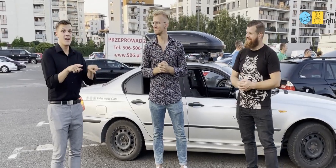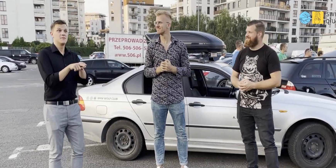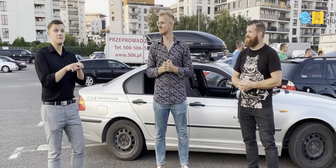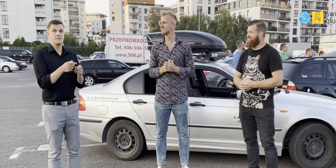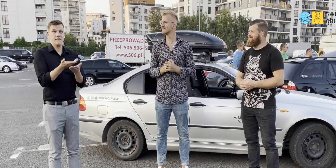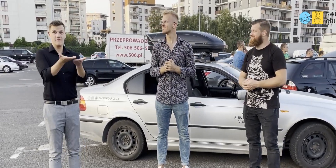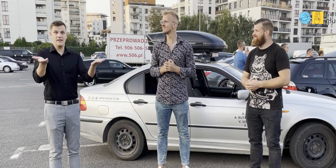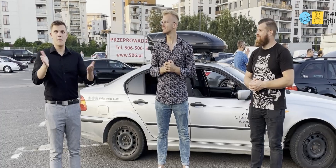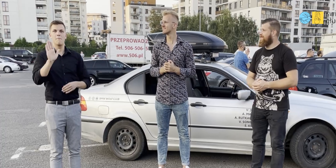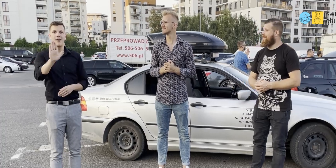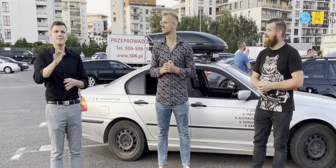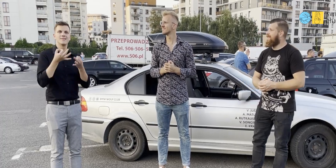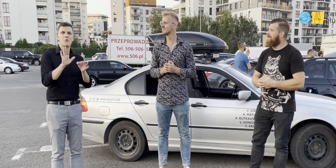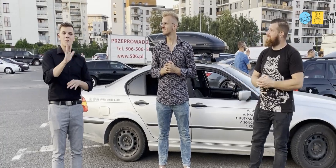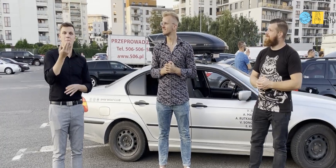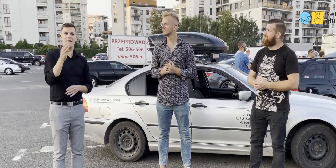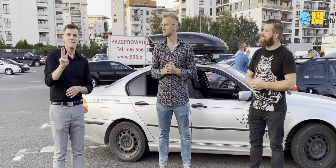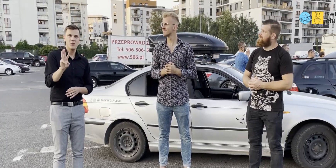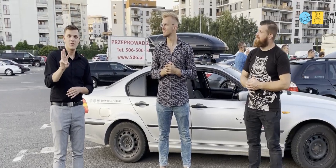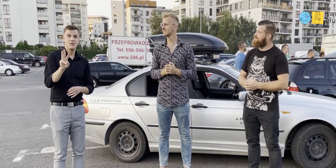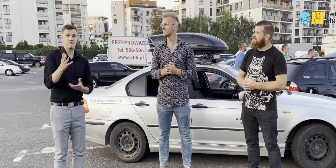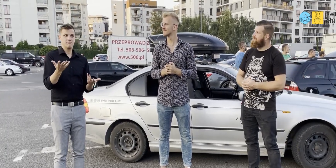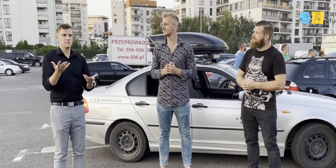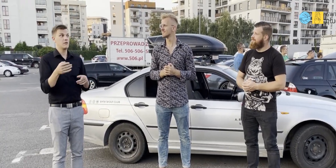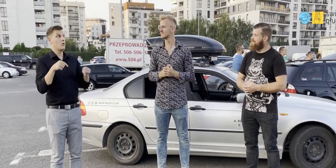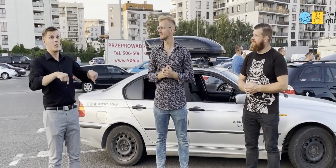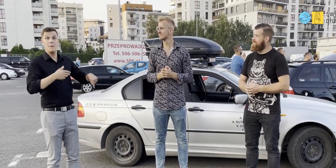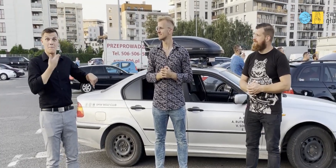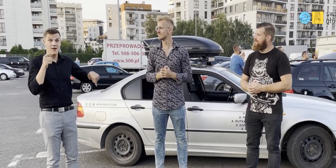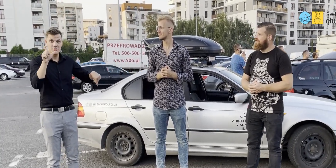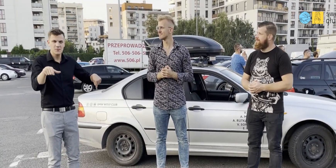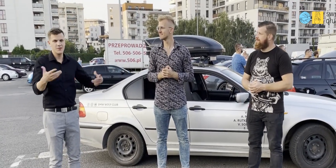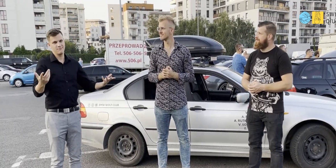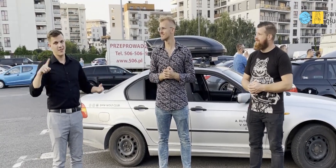If you also have a BMW, and you are not here at the rally -